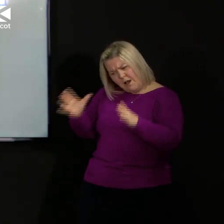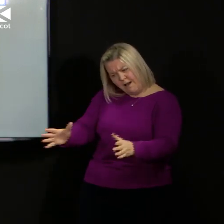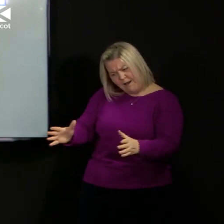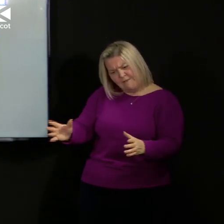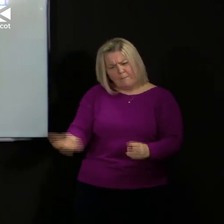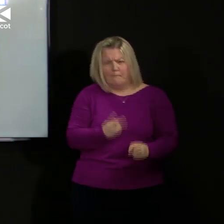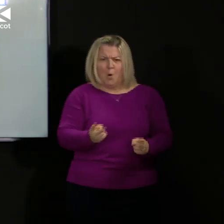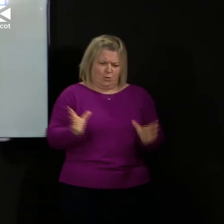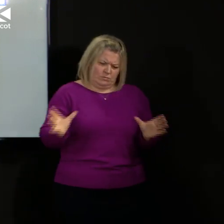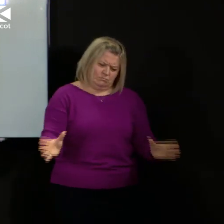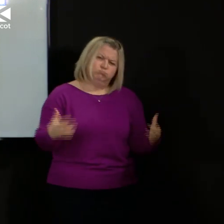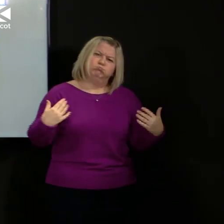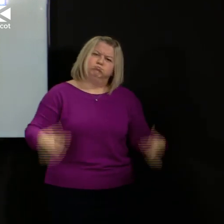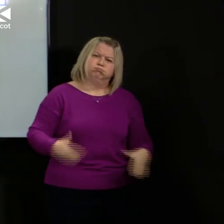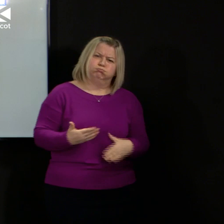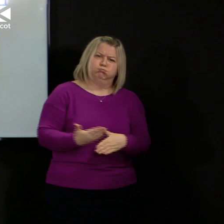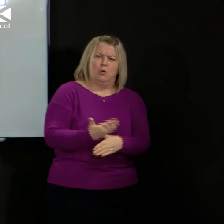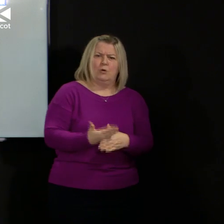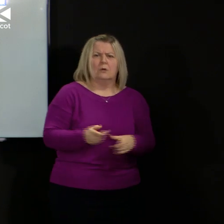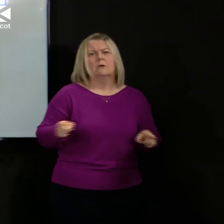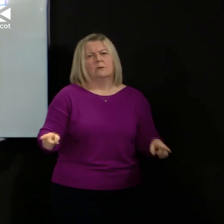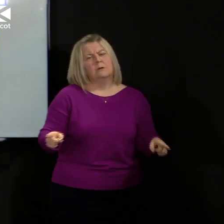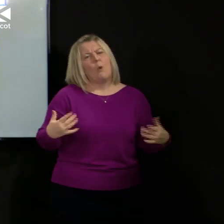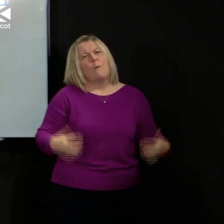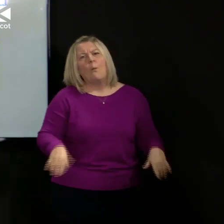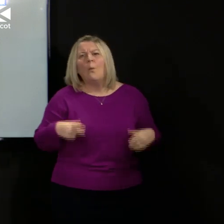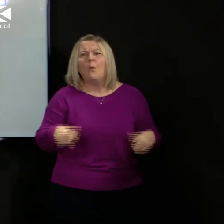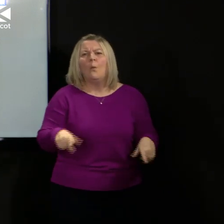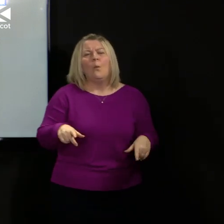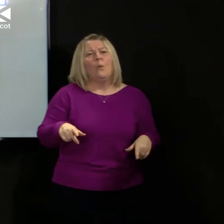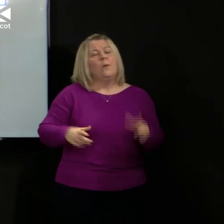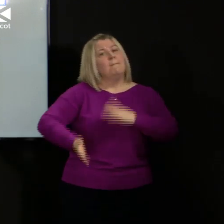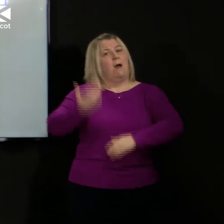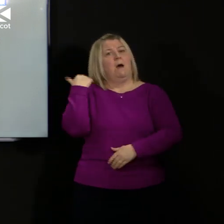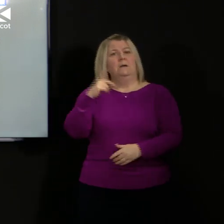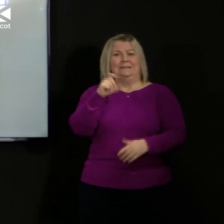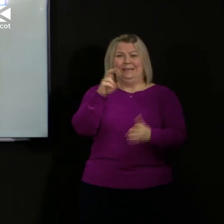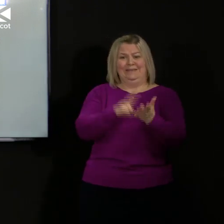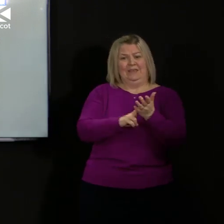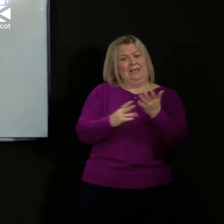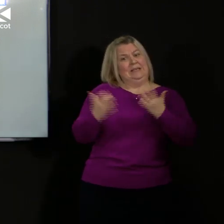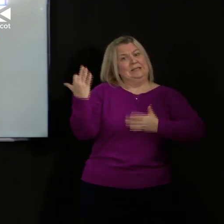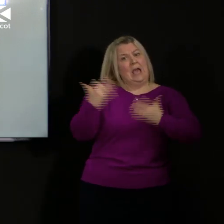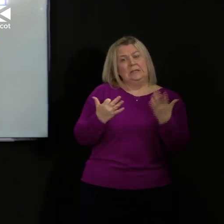said before our response to COVID-19 requires a huge effort across all areas